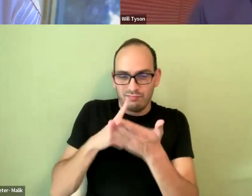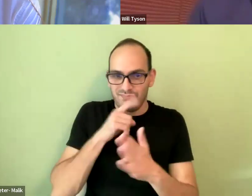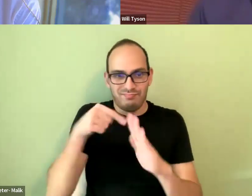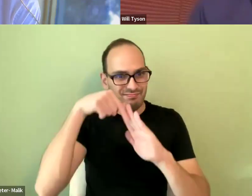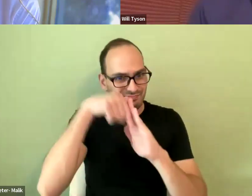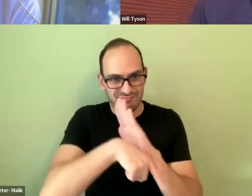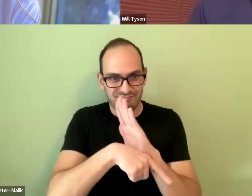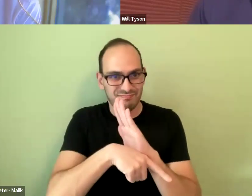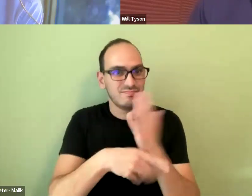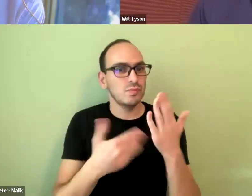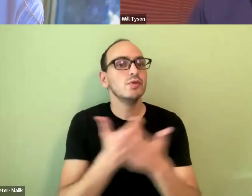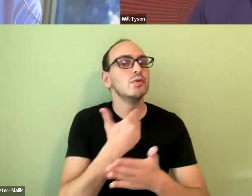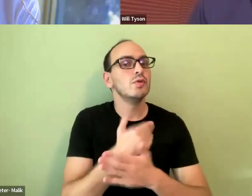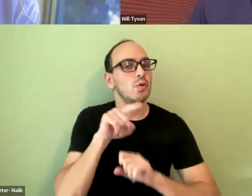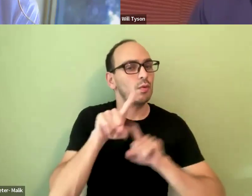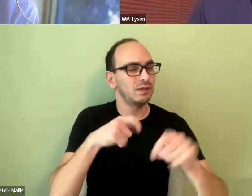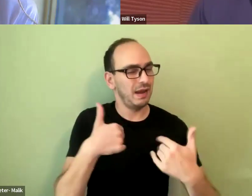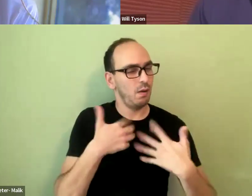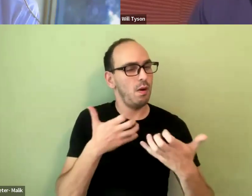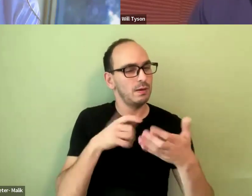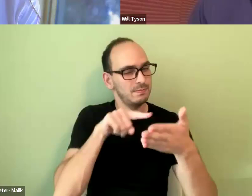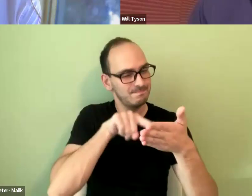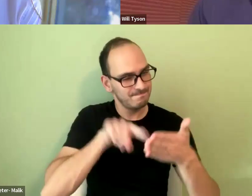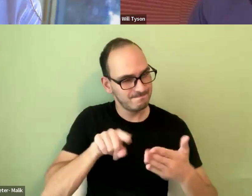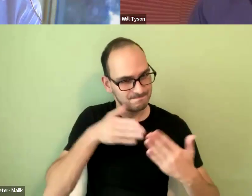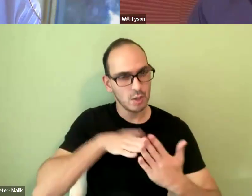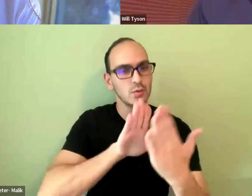of the new questions that I would like to address.